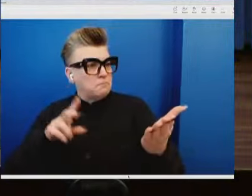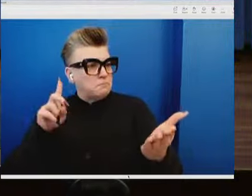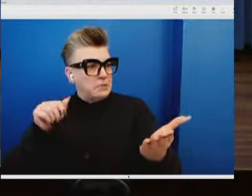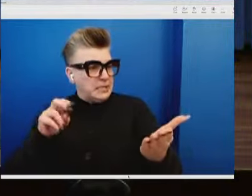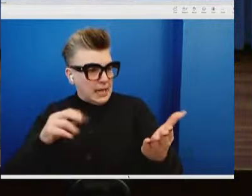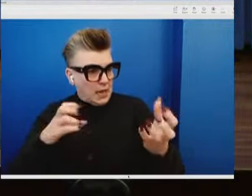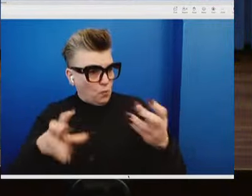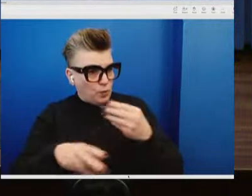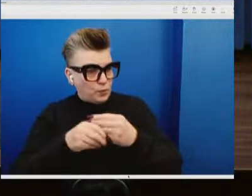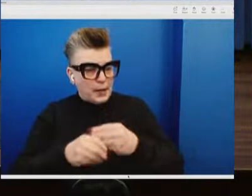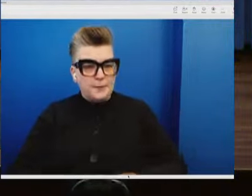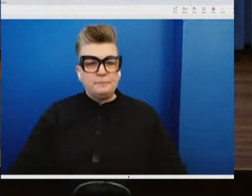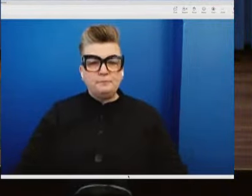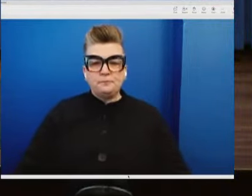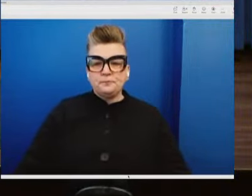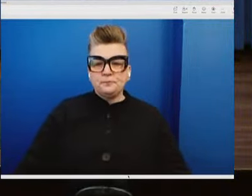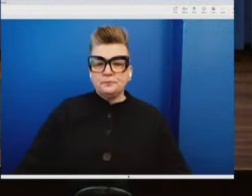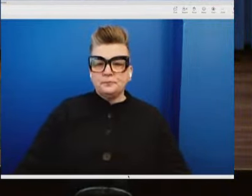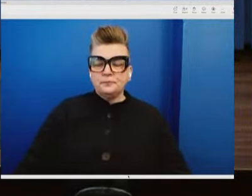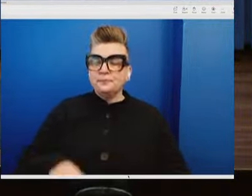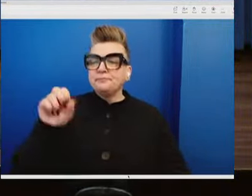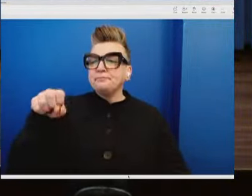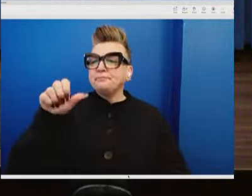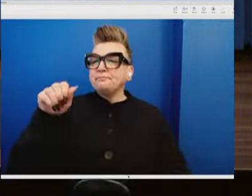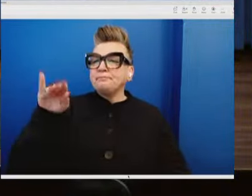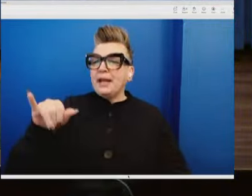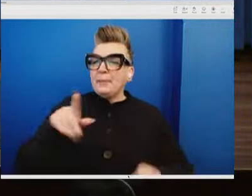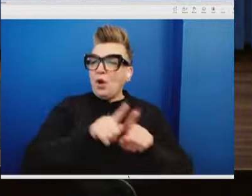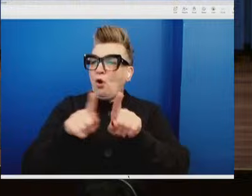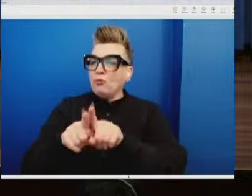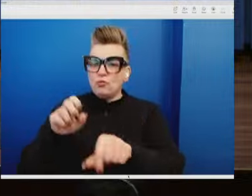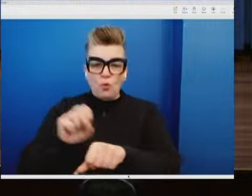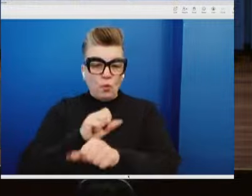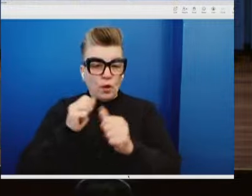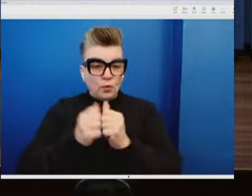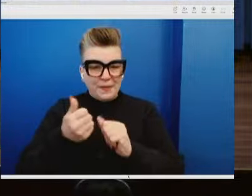Daniel Brillman: And so Amy's also worked with a lot of the vendors we even are talking about.